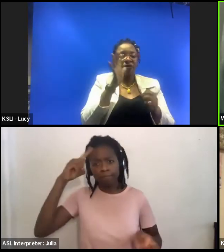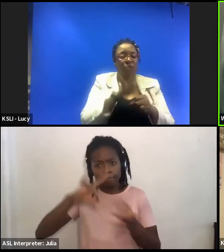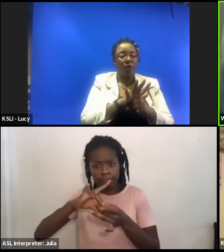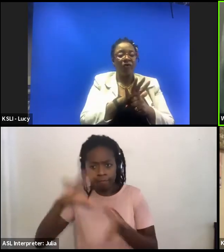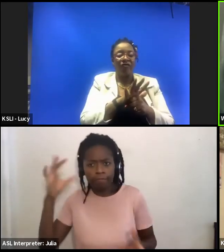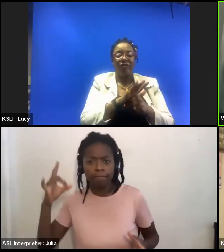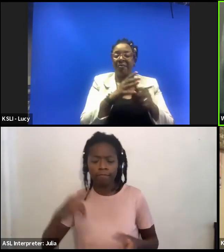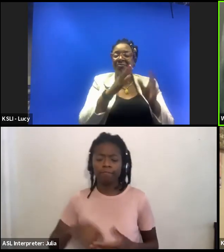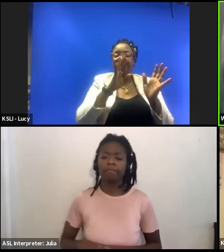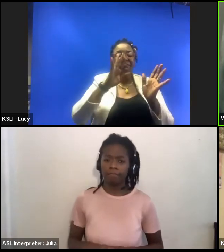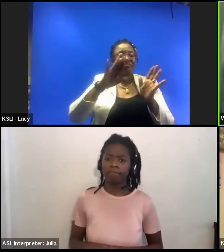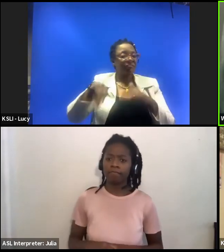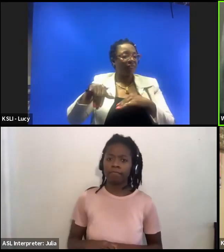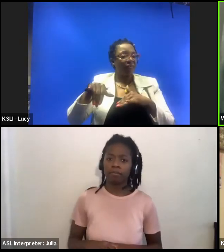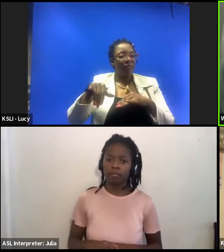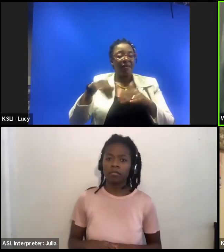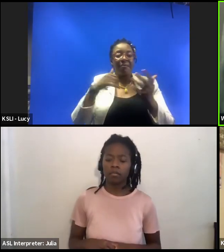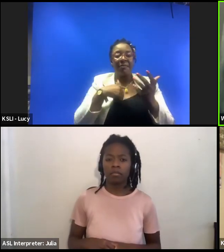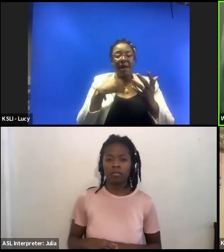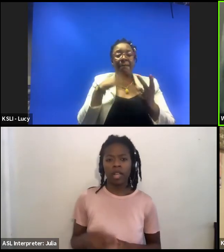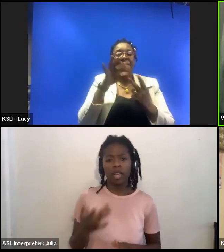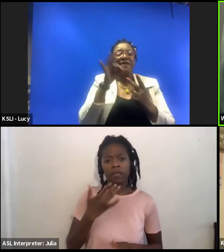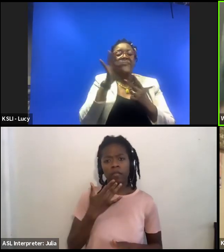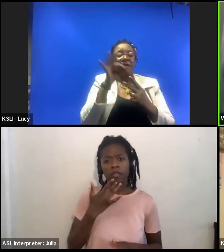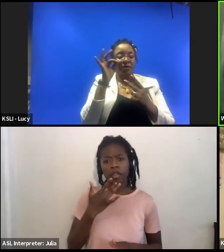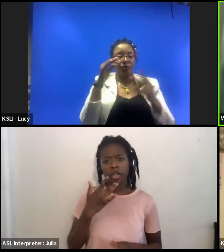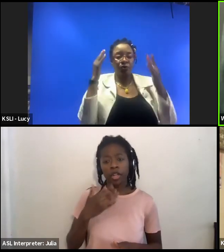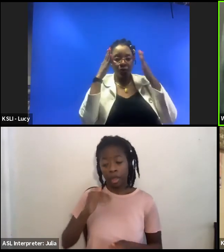I prefer to concentrate on the process rather than the product.